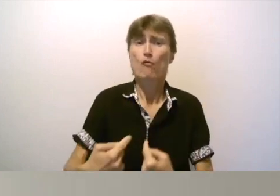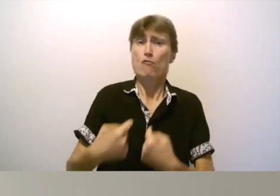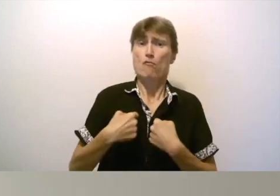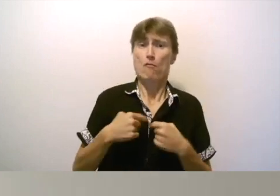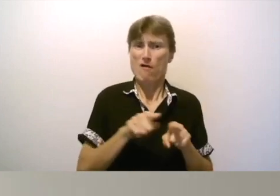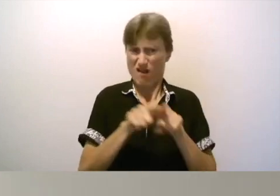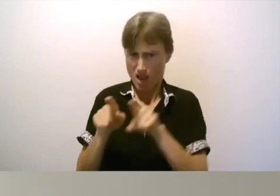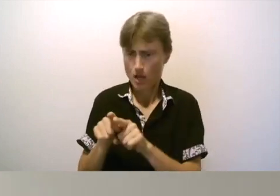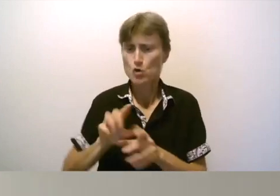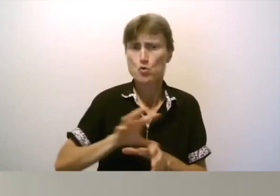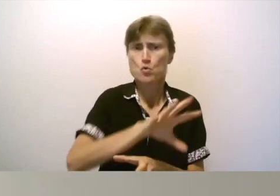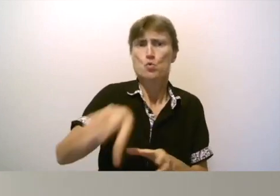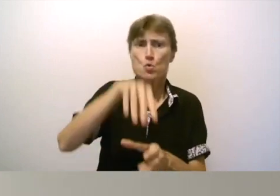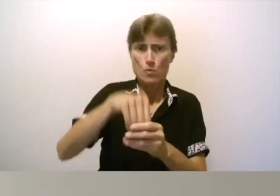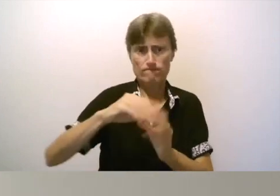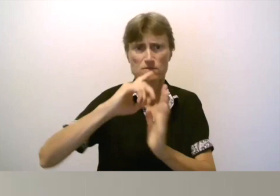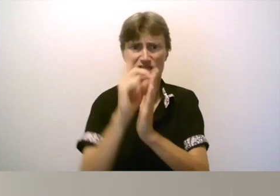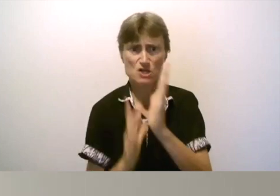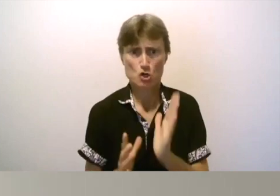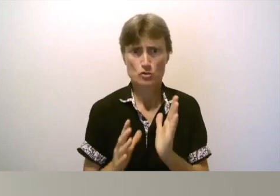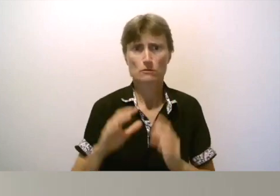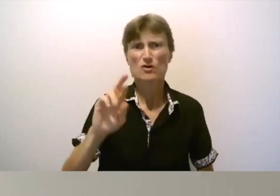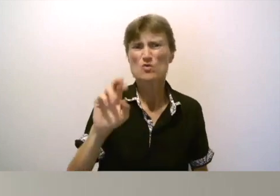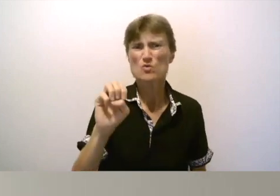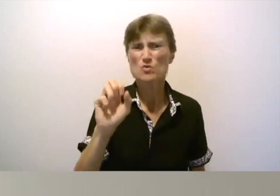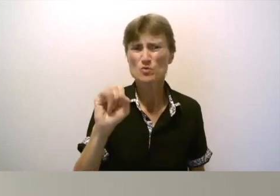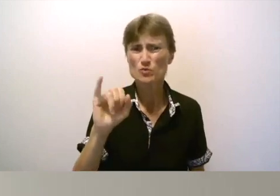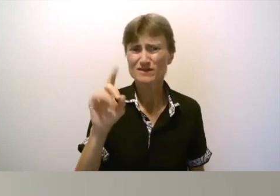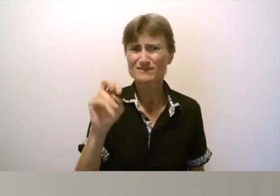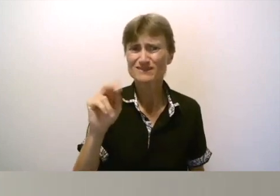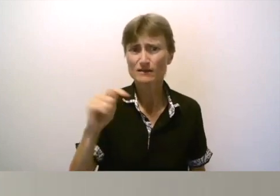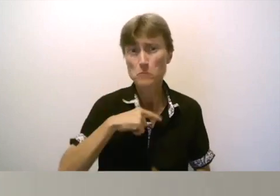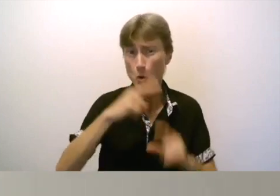that income where i um help to move forward equity diversity